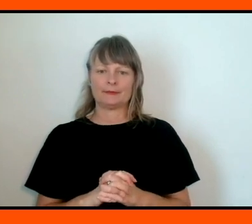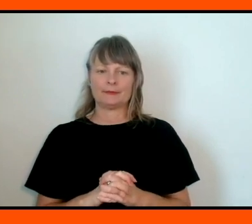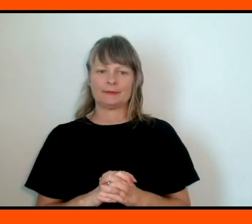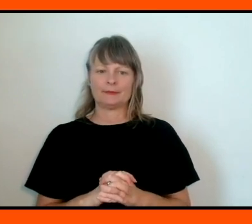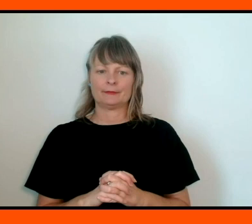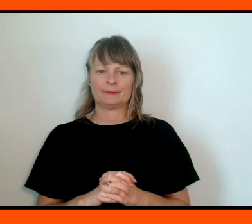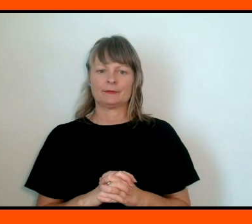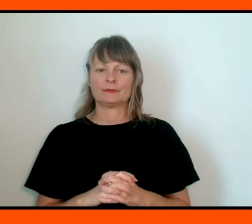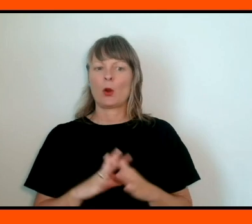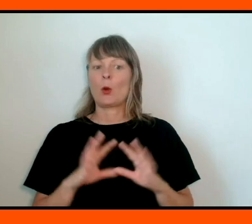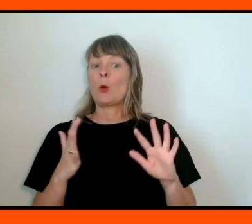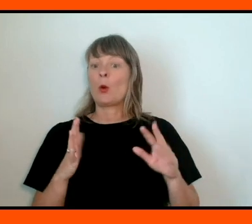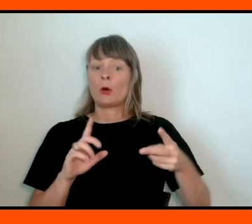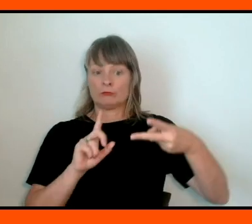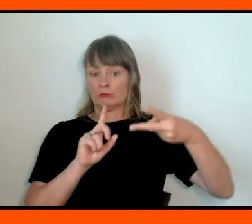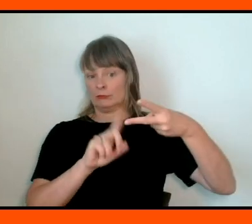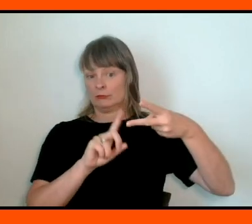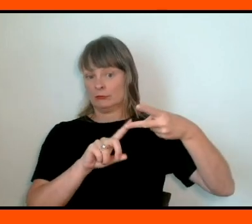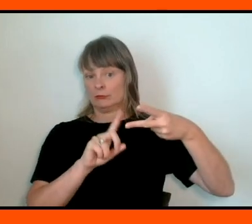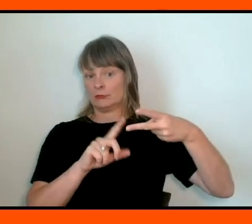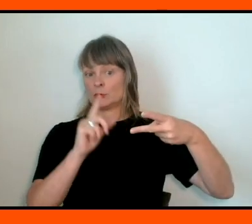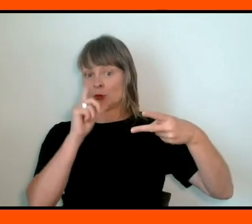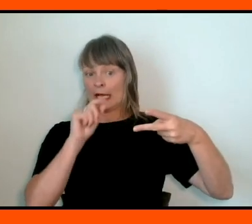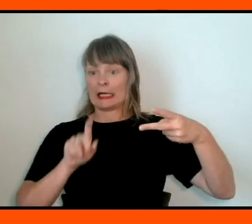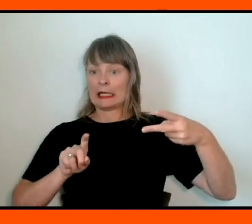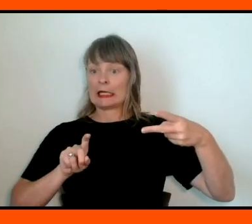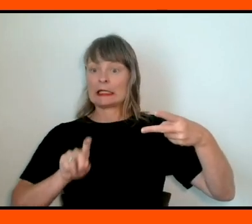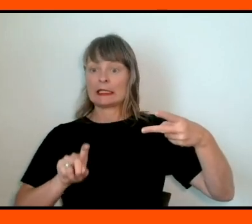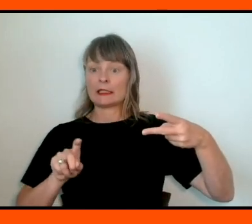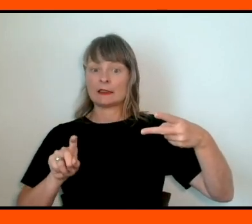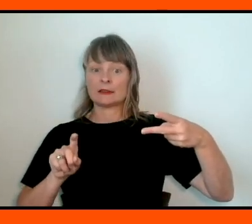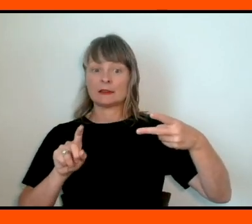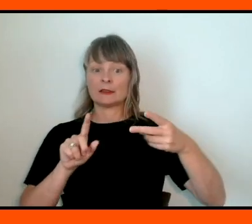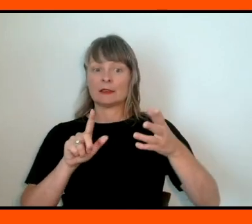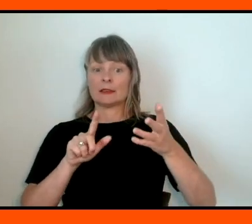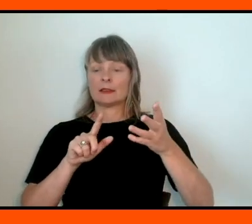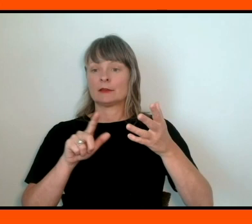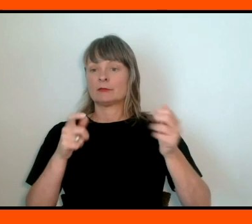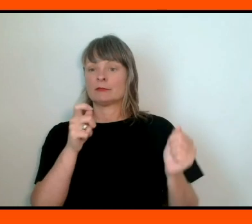You can also subscribe to receive updates regarding the 2026 Census Consultation